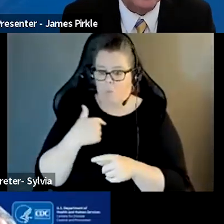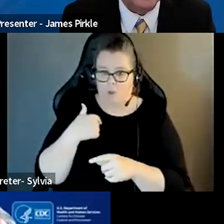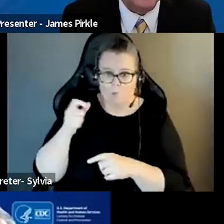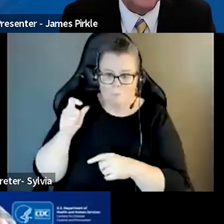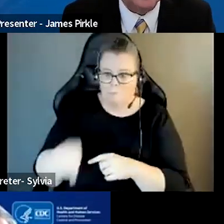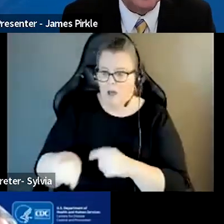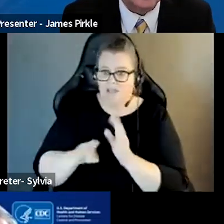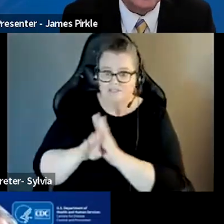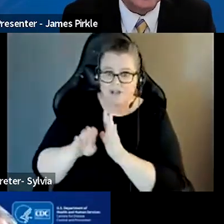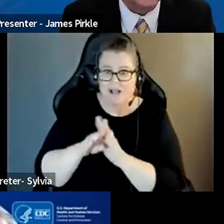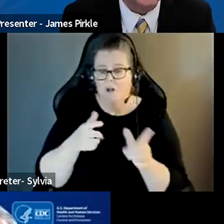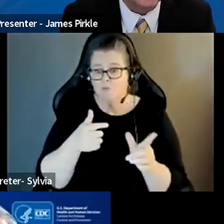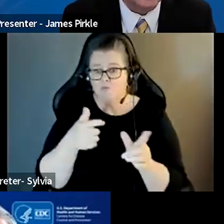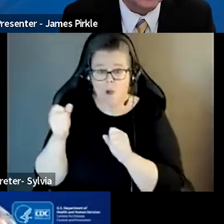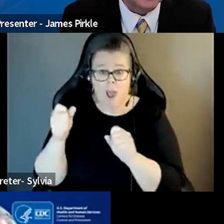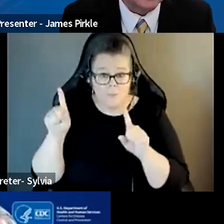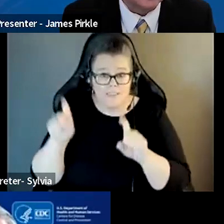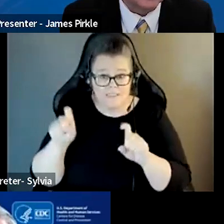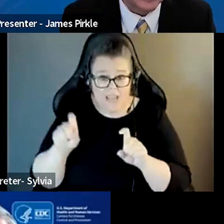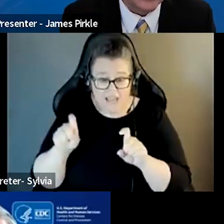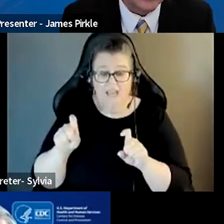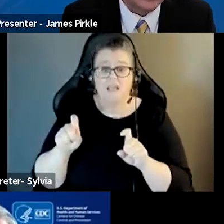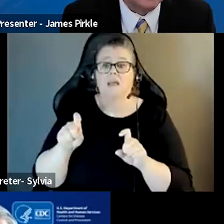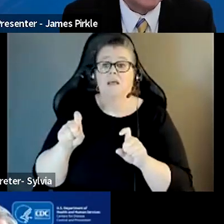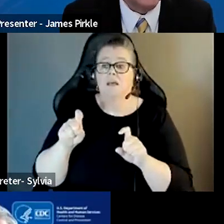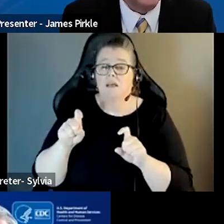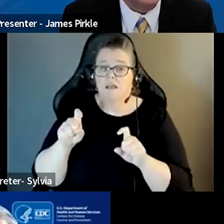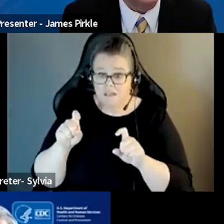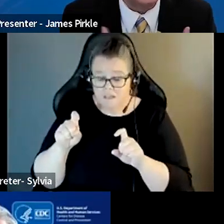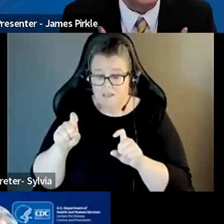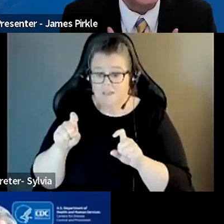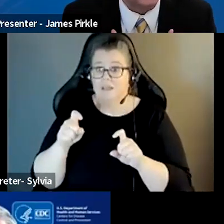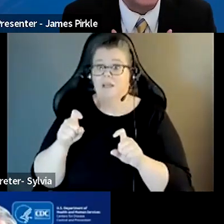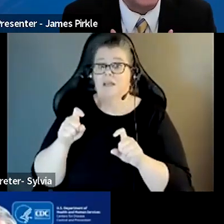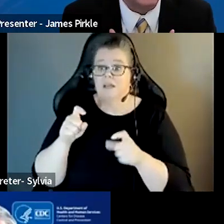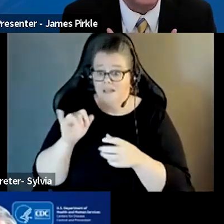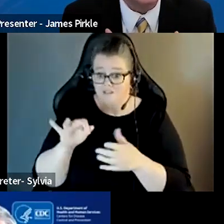and there are significant consequences for failure, then at CDC we do not want